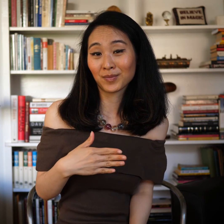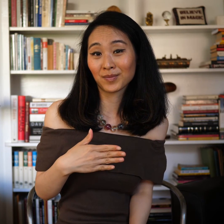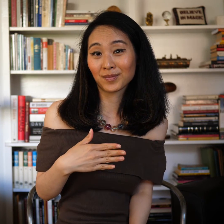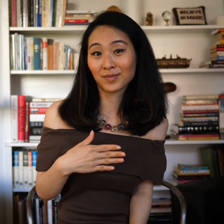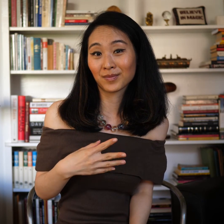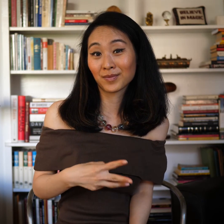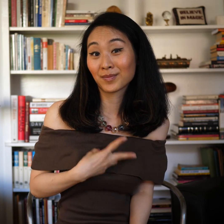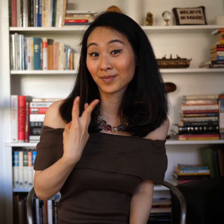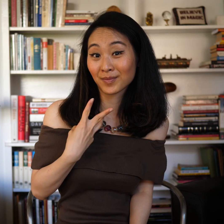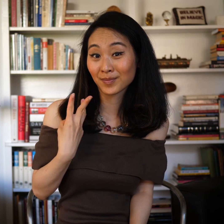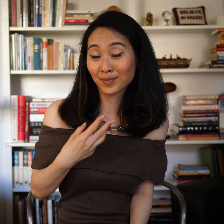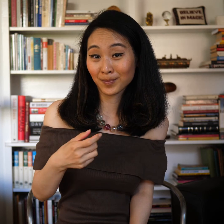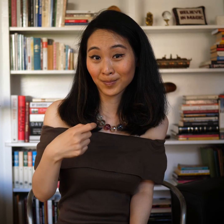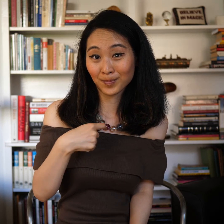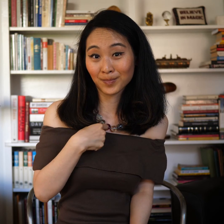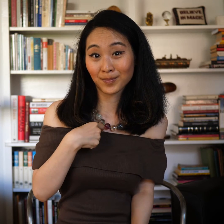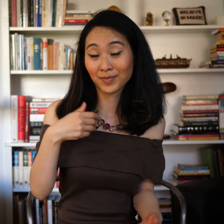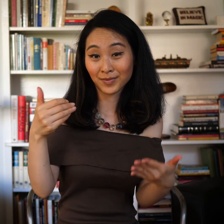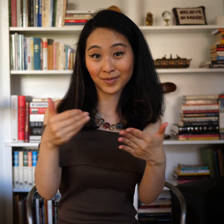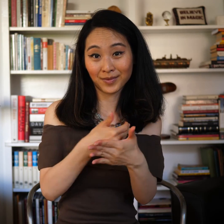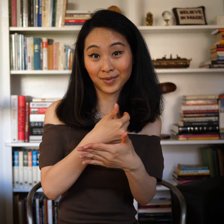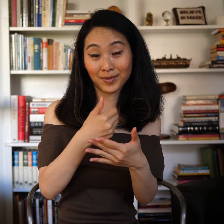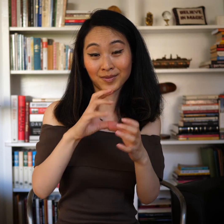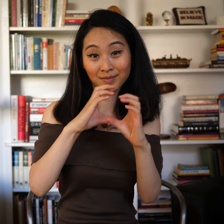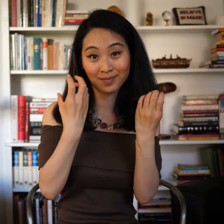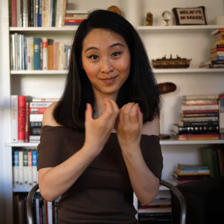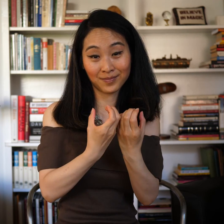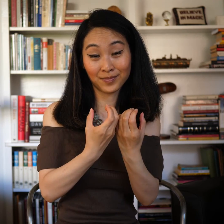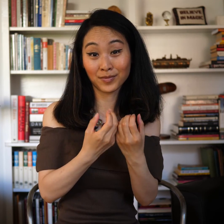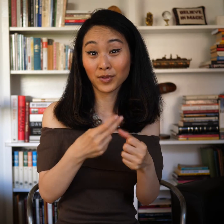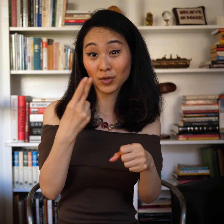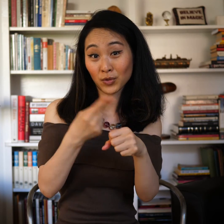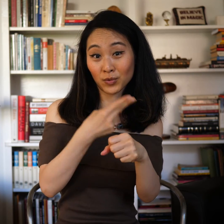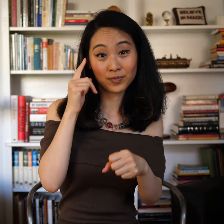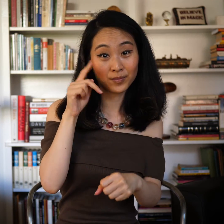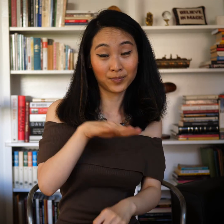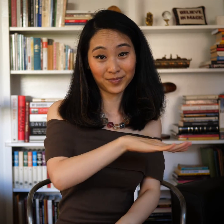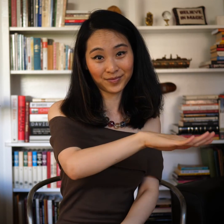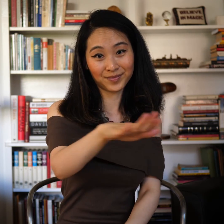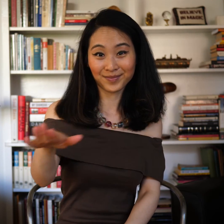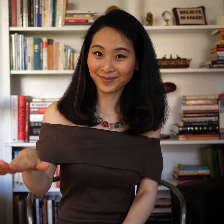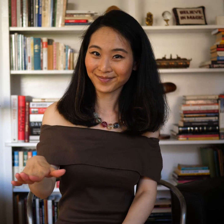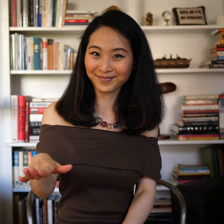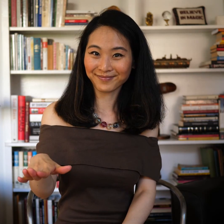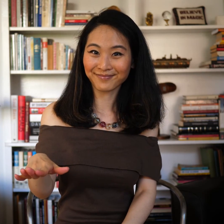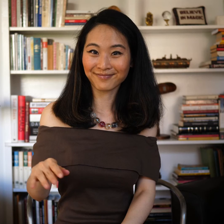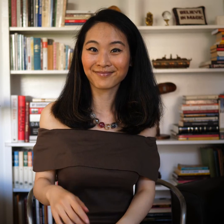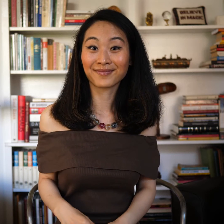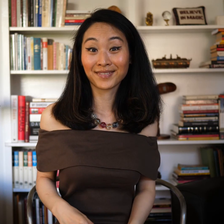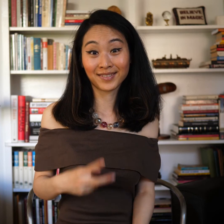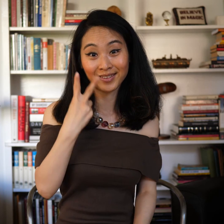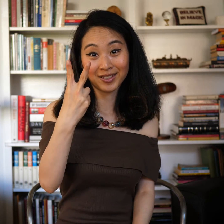I really appreciate that. I wish my new lessons are useful for you all.